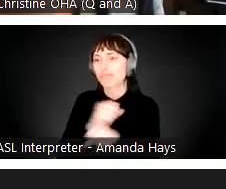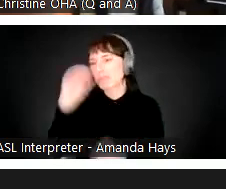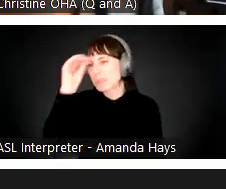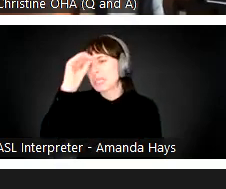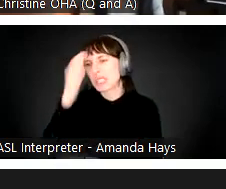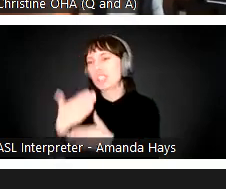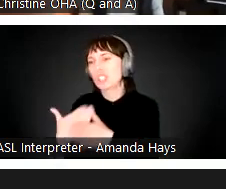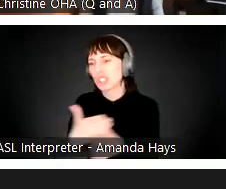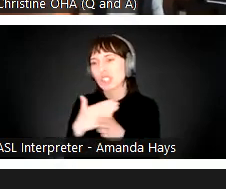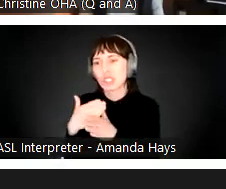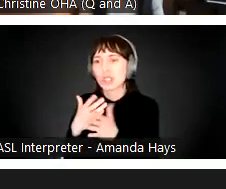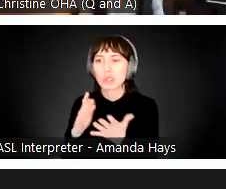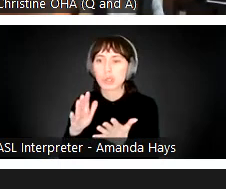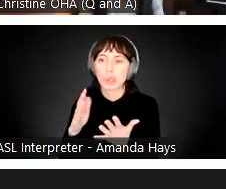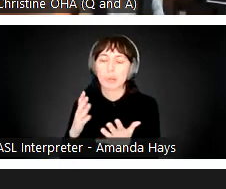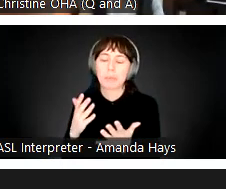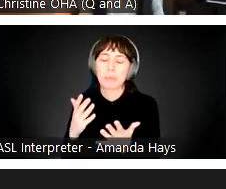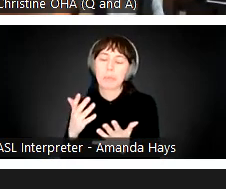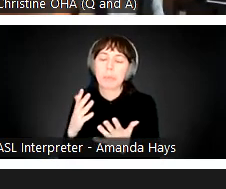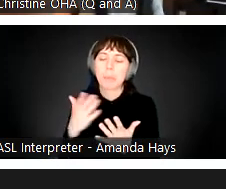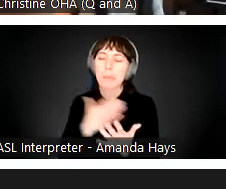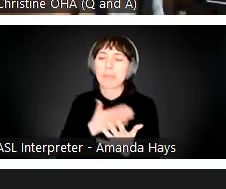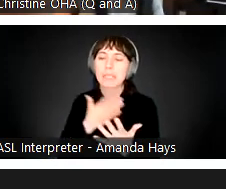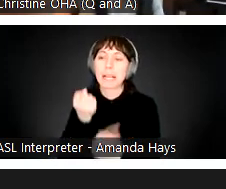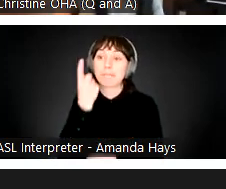So, take that with a grain of salt.